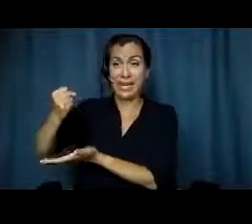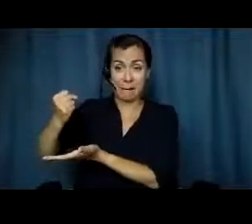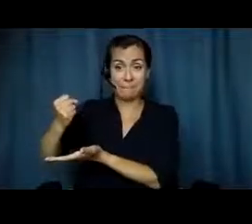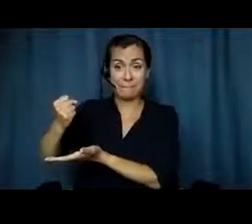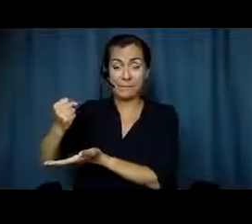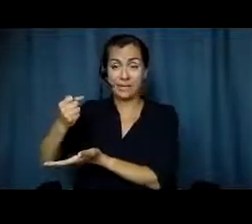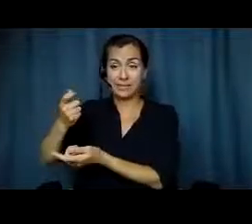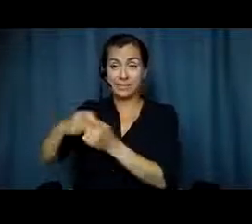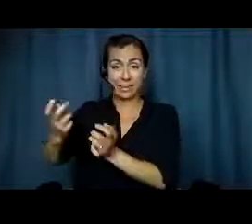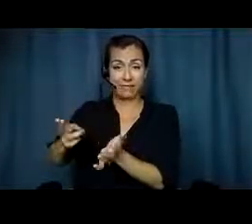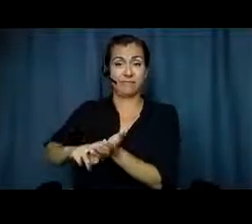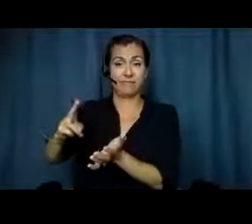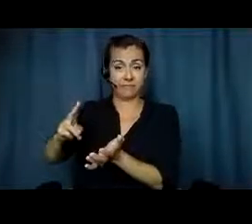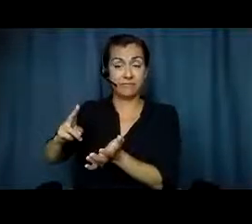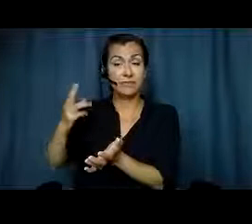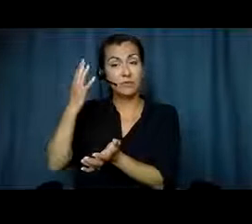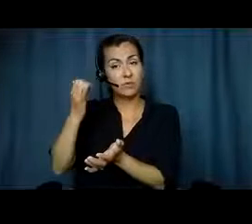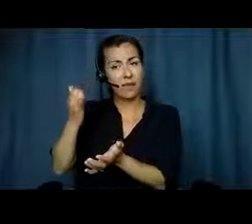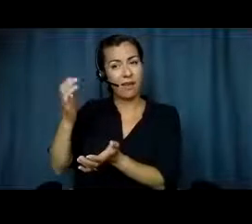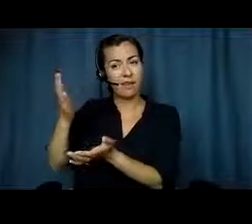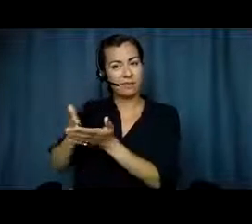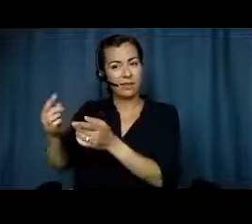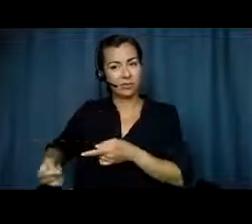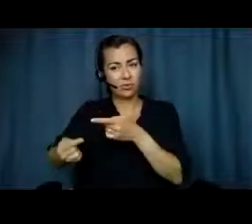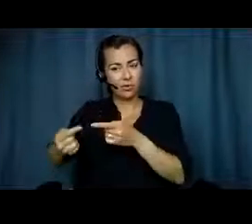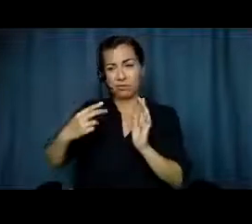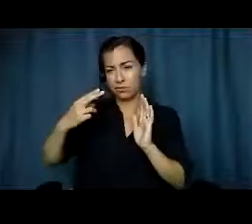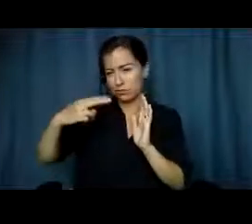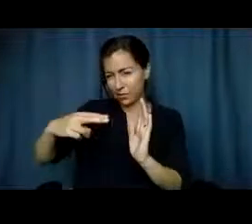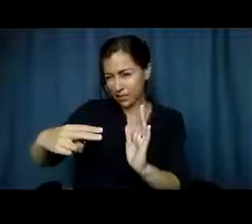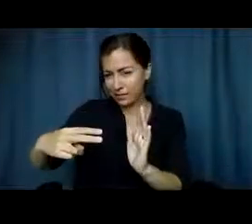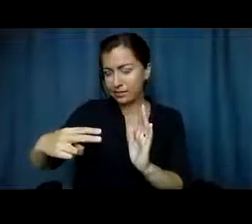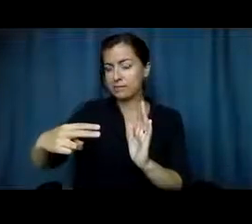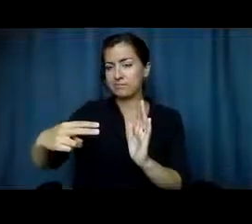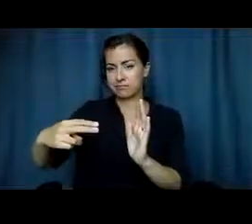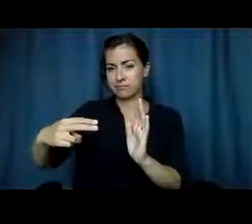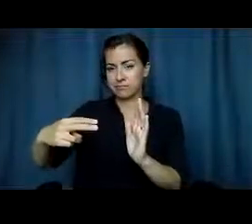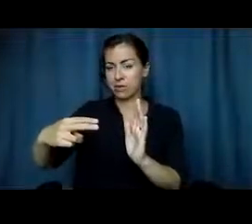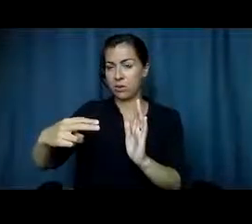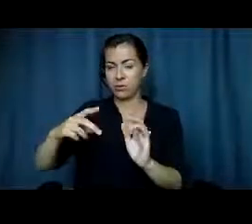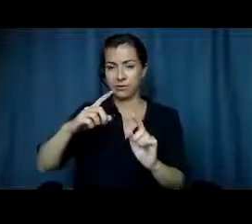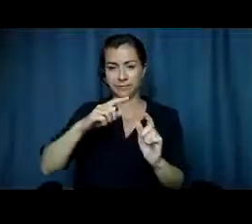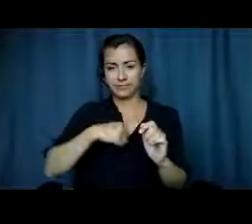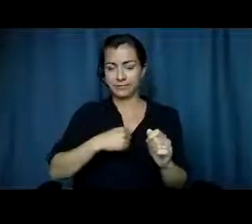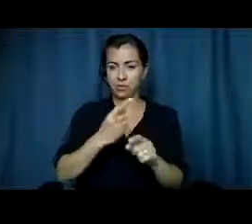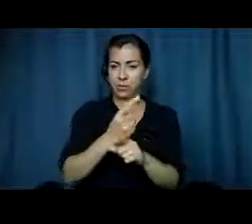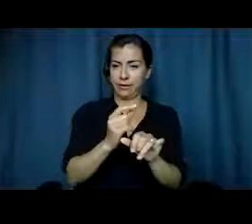you can get in-person assistance from up to two or more election staff,